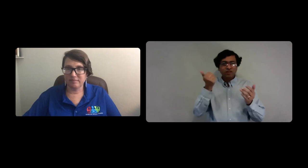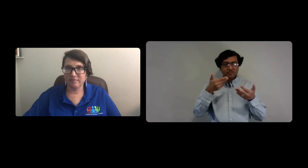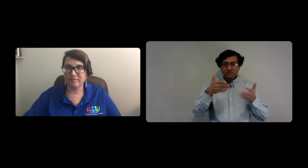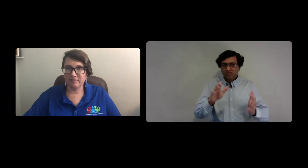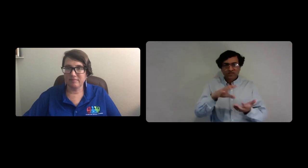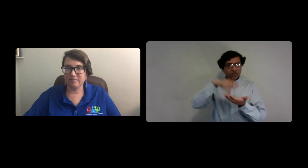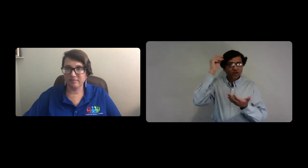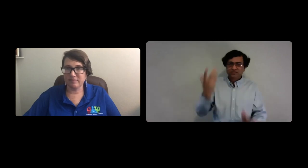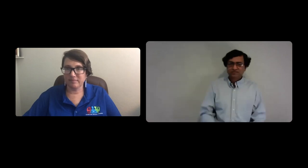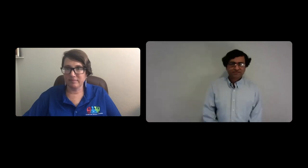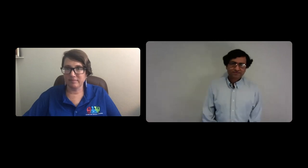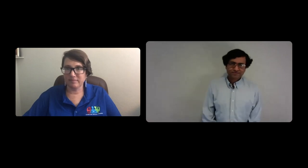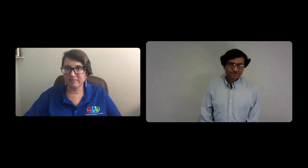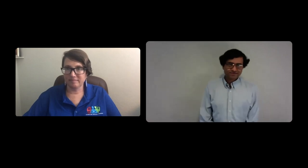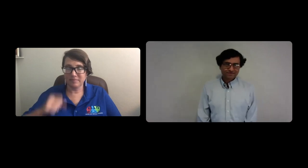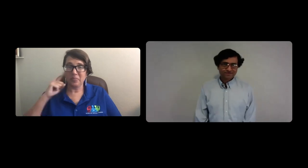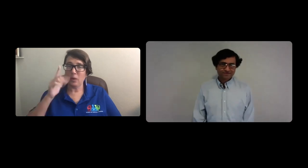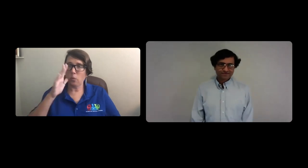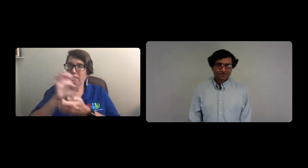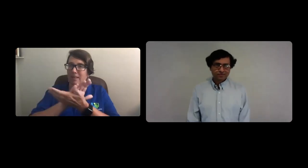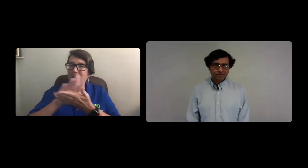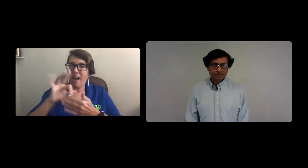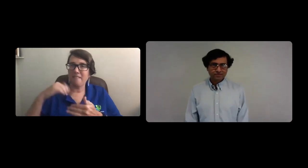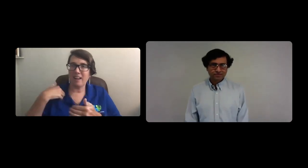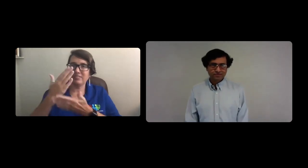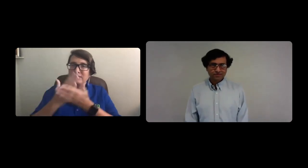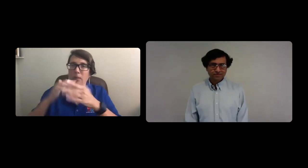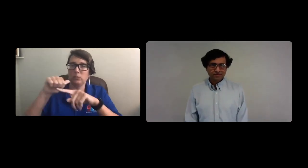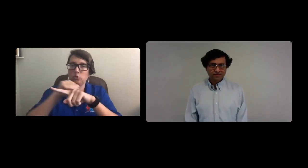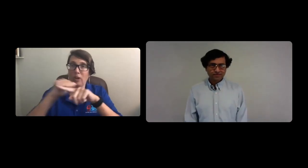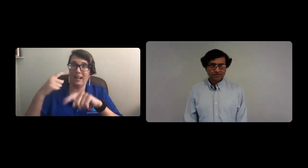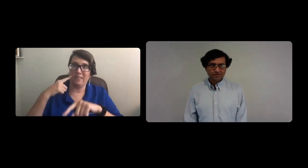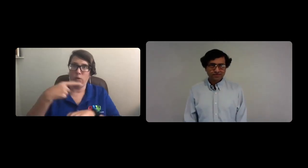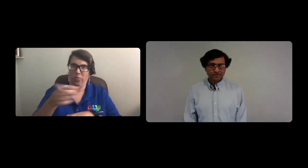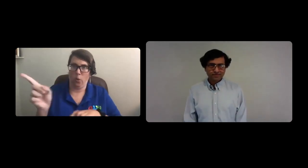I mean, it is critical to get them into an optimum learning environment.